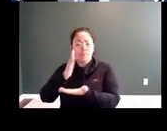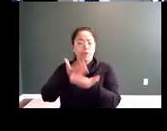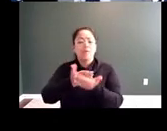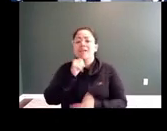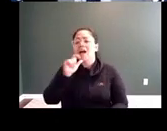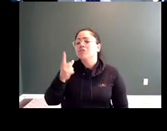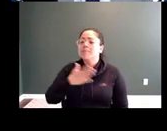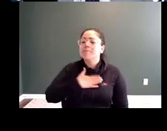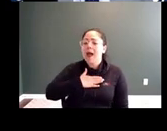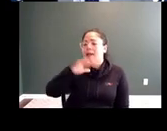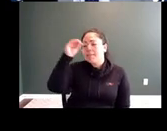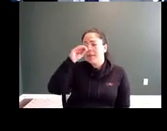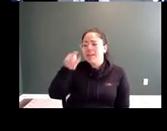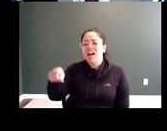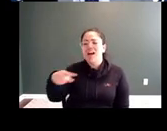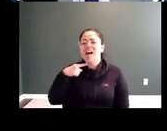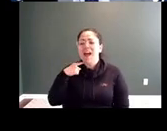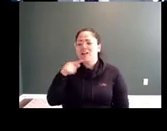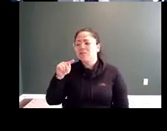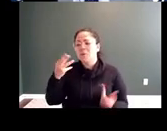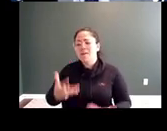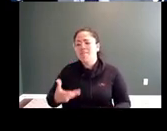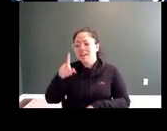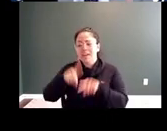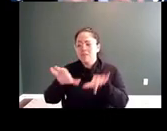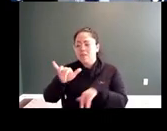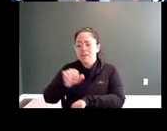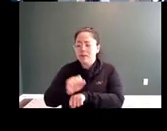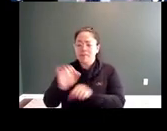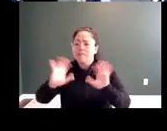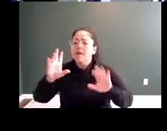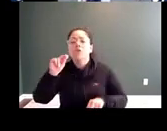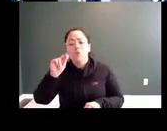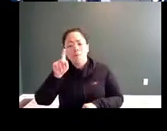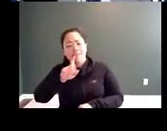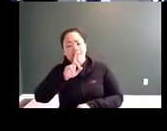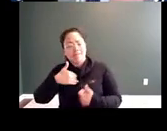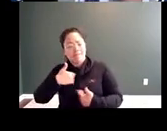that it may interfere with that communication. Okay? So you want to look at this from a perspective of,